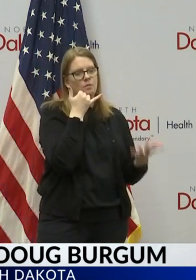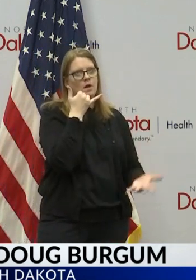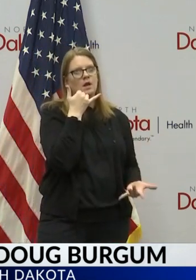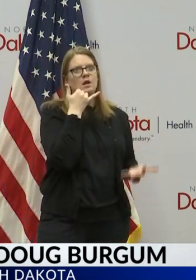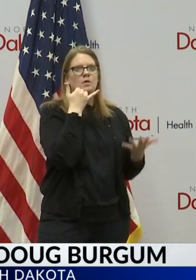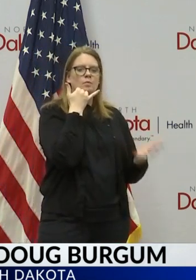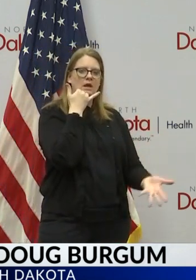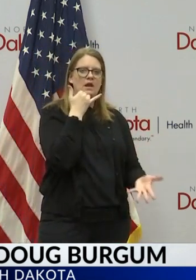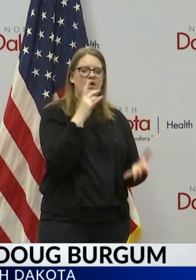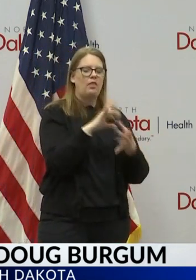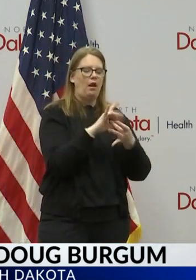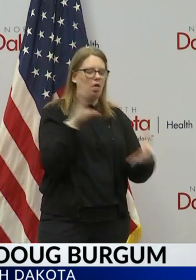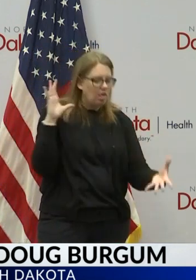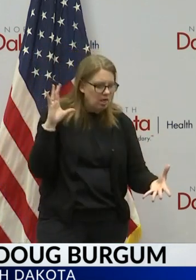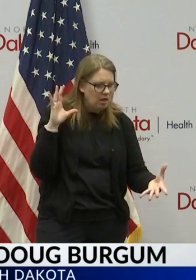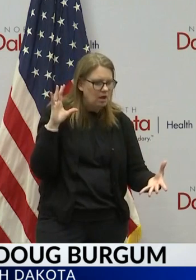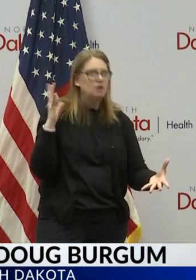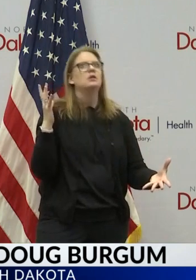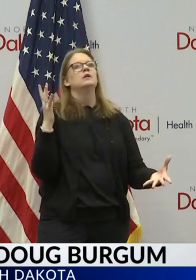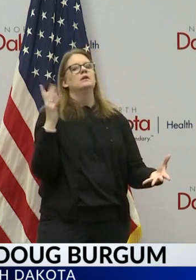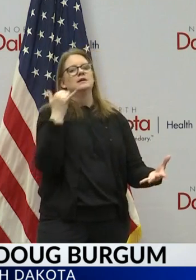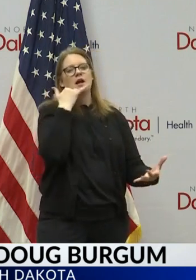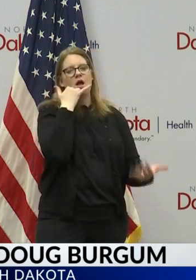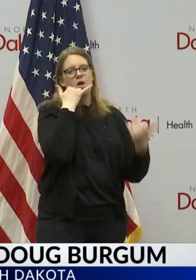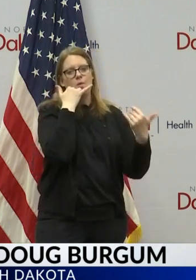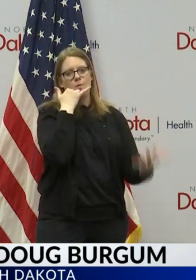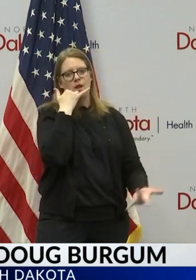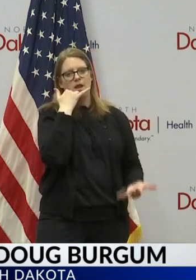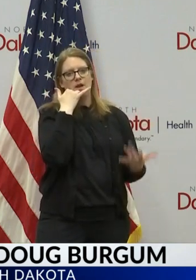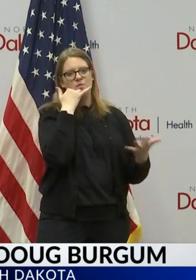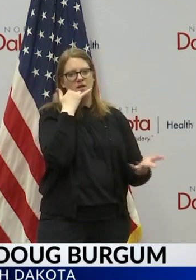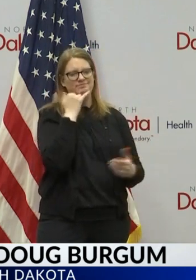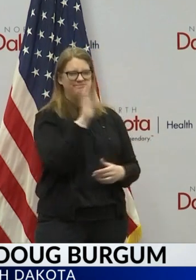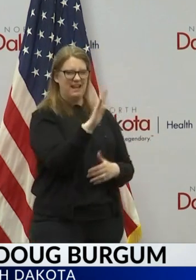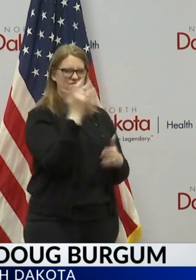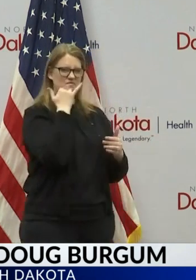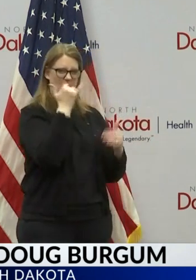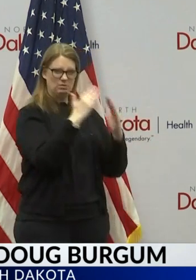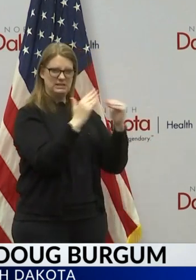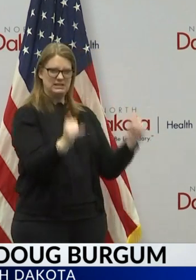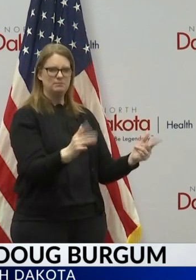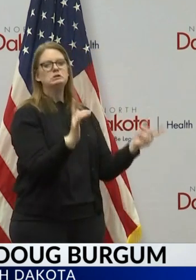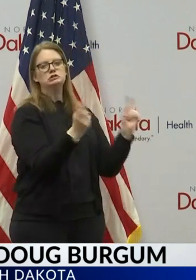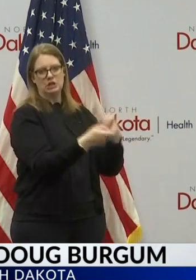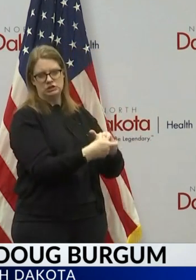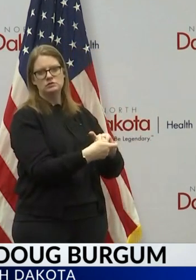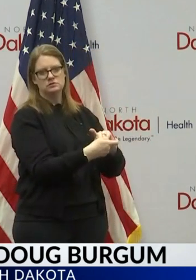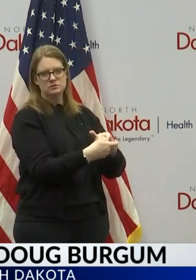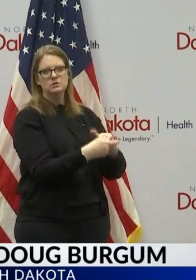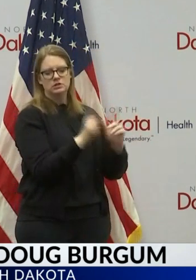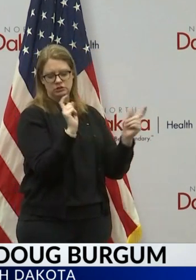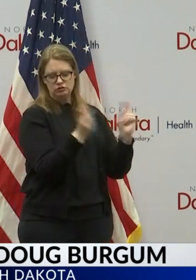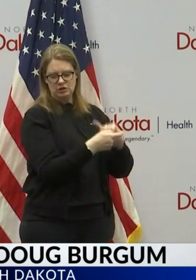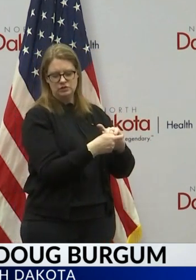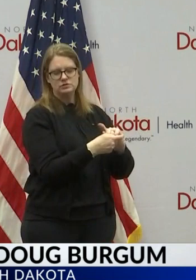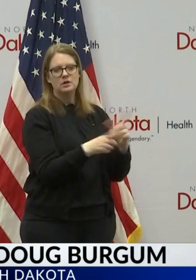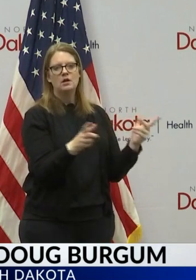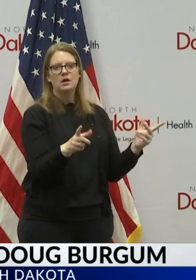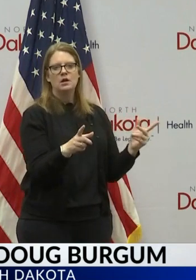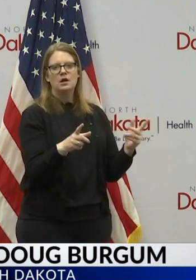WAIT TIMES WAS THE PROBLEM IDENTIFIED ON THE PHONE SYSTEM. THE CALLS WERE GETTING DROPPED WHILE WAITING TO TALK.